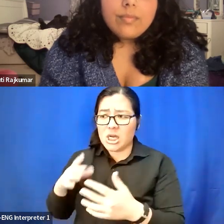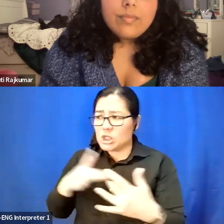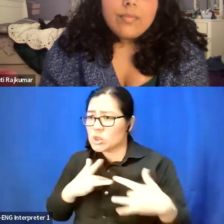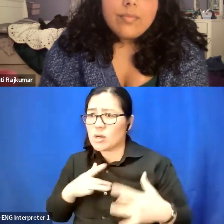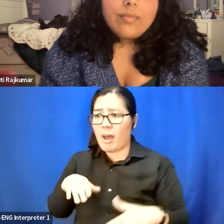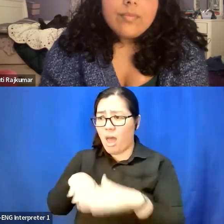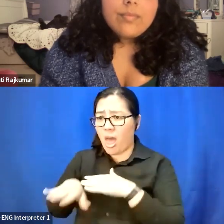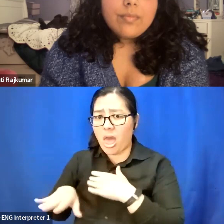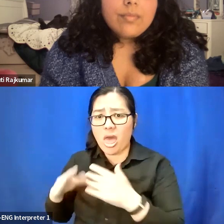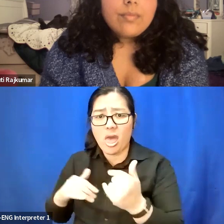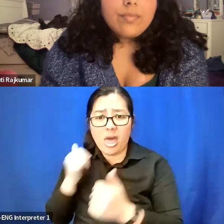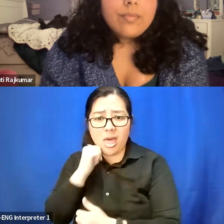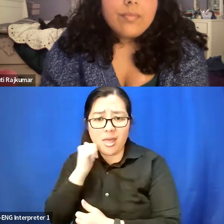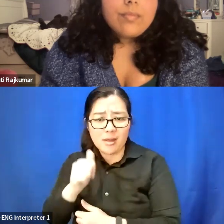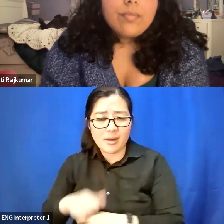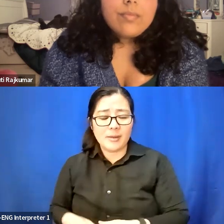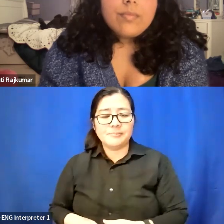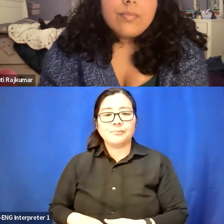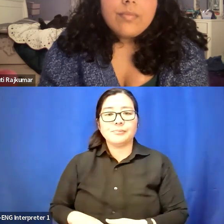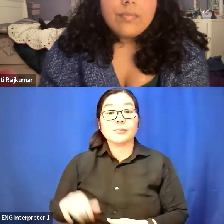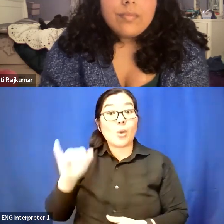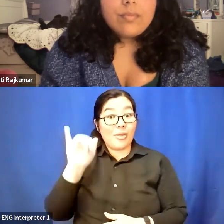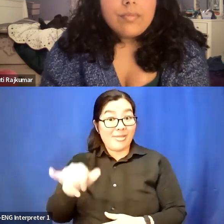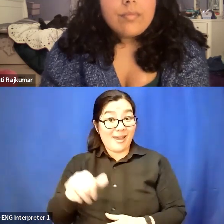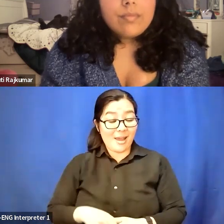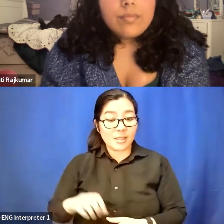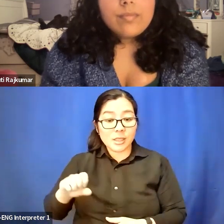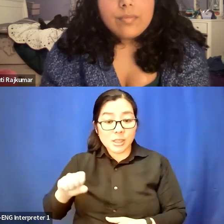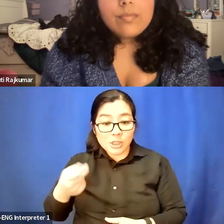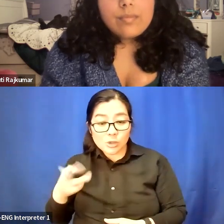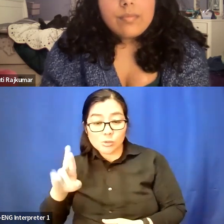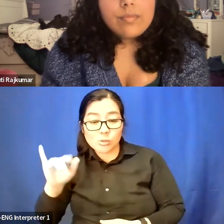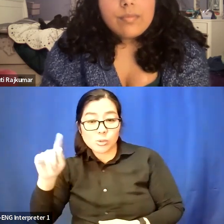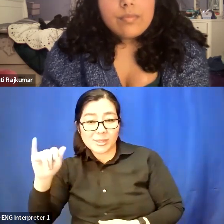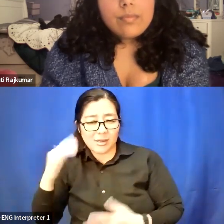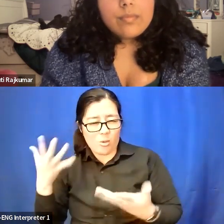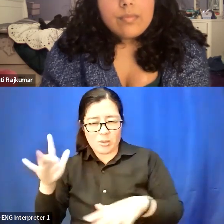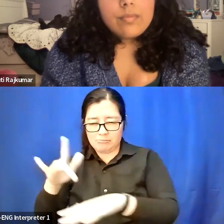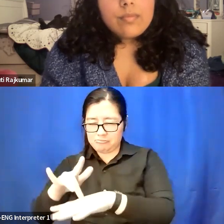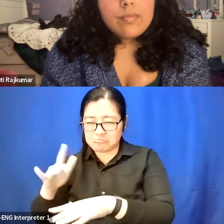So with that being said, Shruti, I know you already touched upon this, but for both of